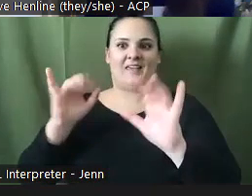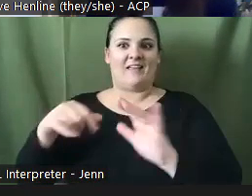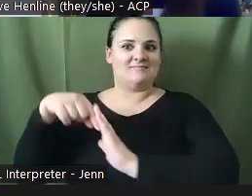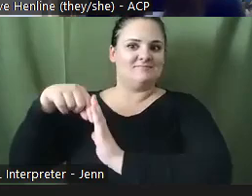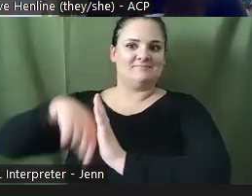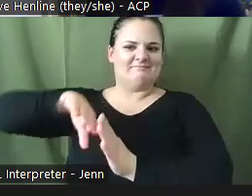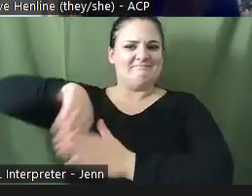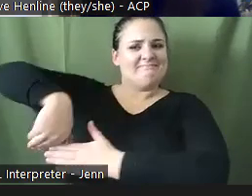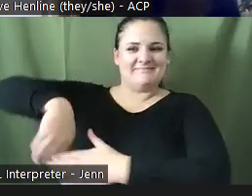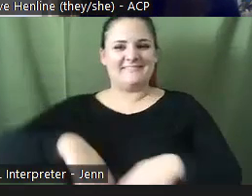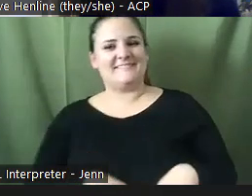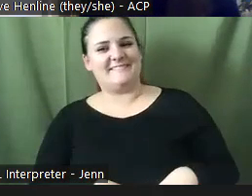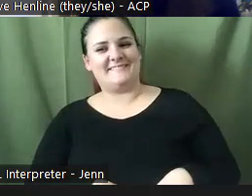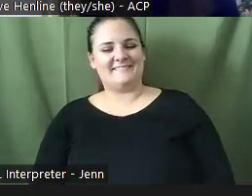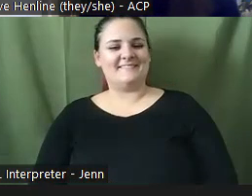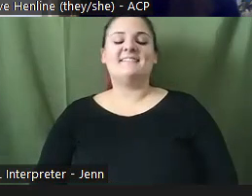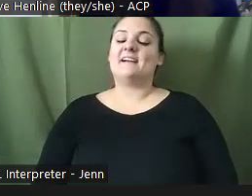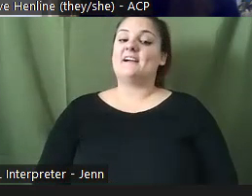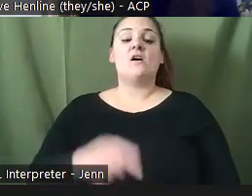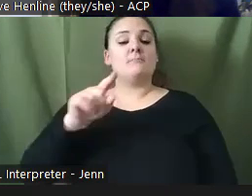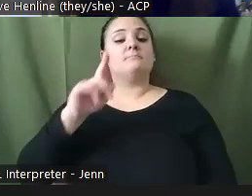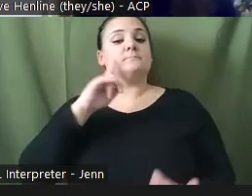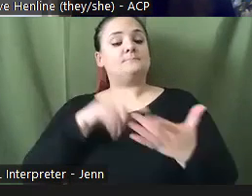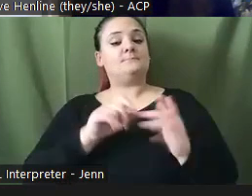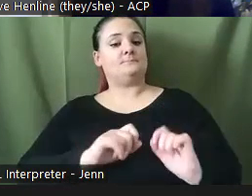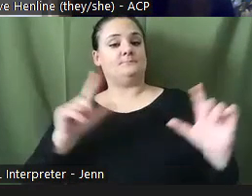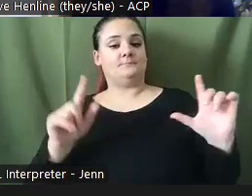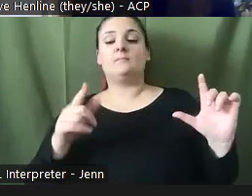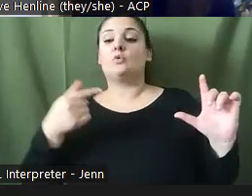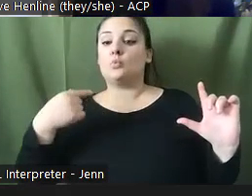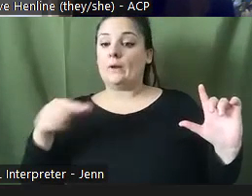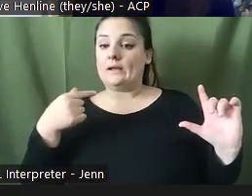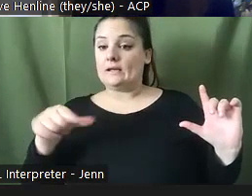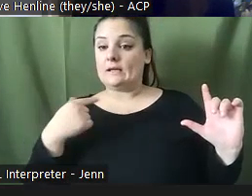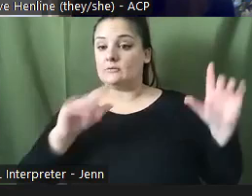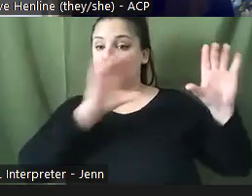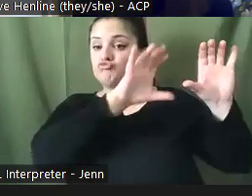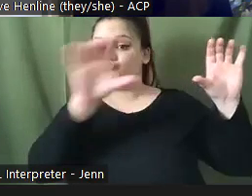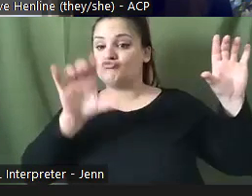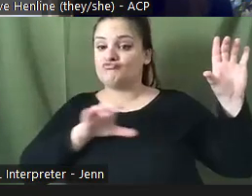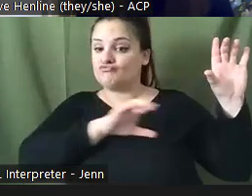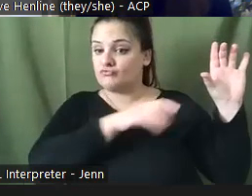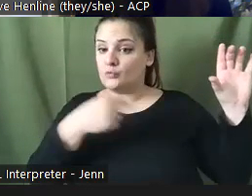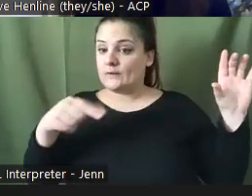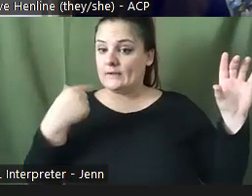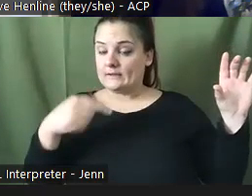So on this slide, you'll see the green states being the ones that have comparable programs